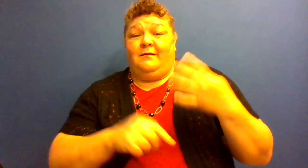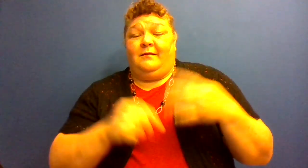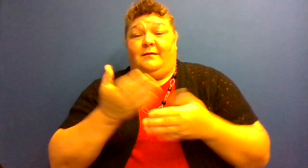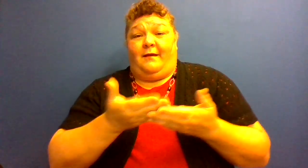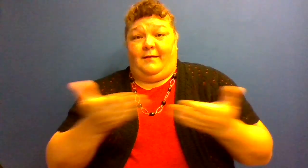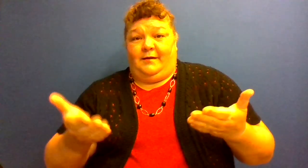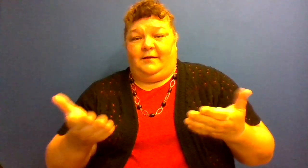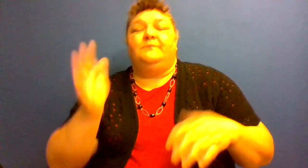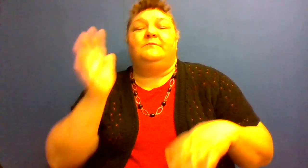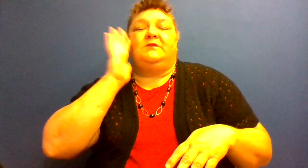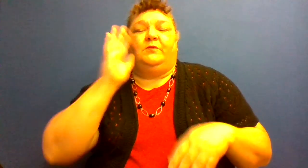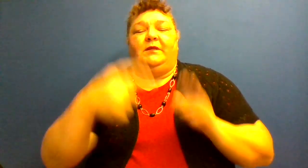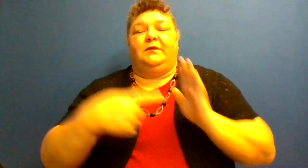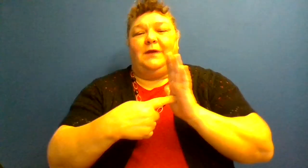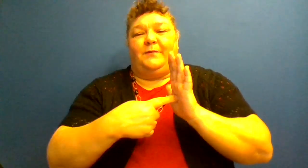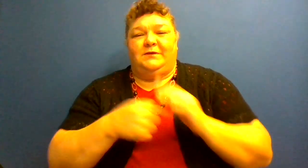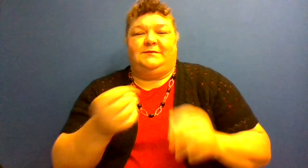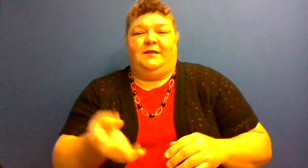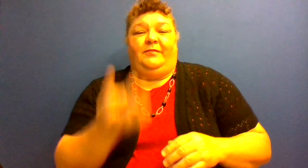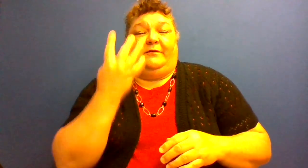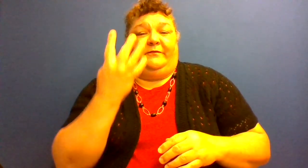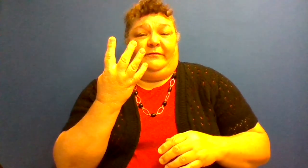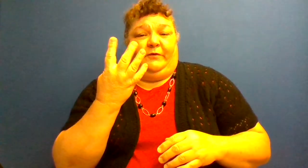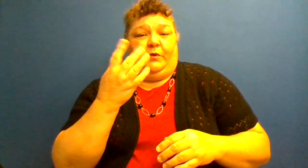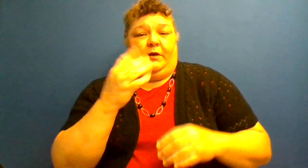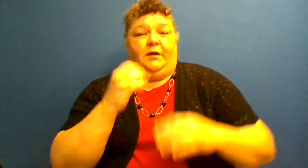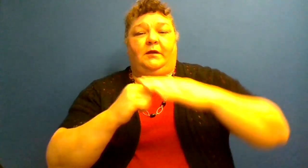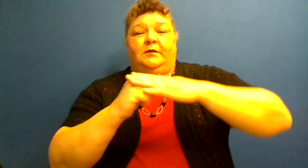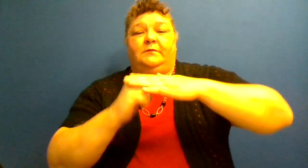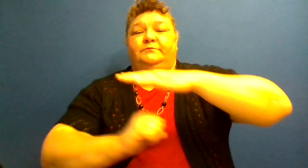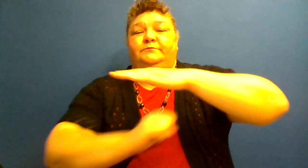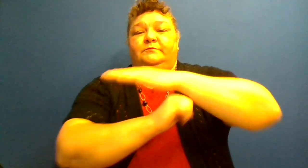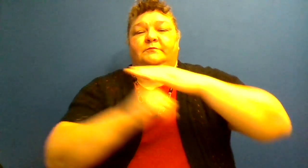The four things will represent the four pillars of NHS.